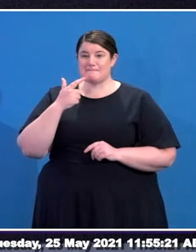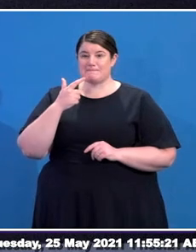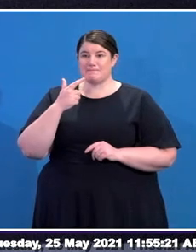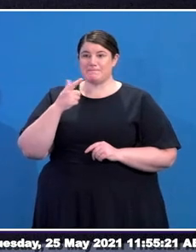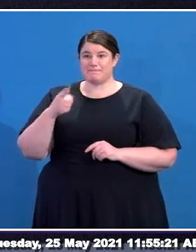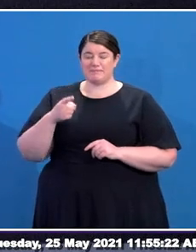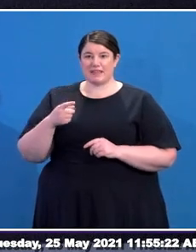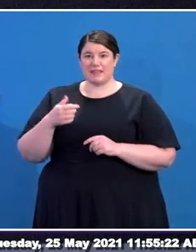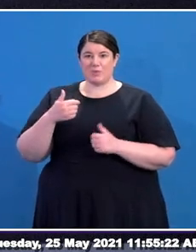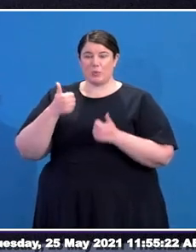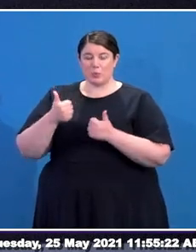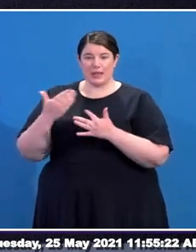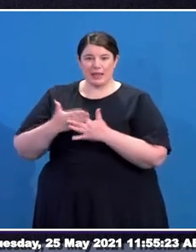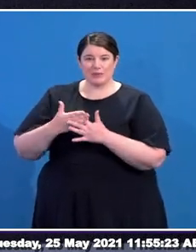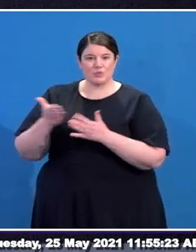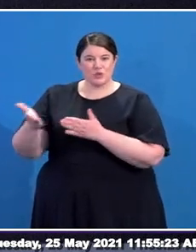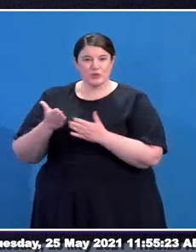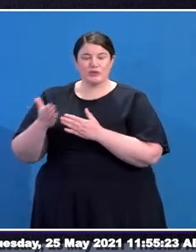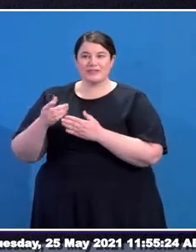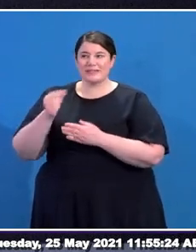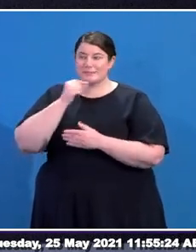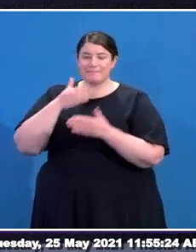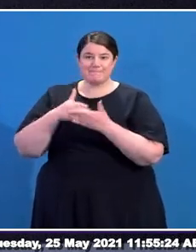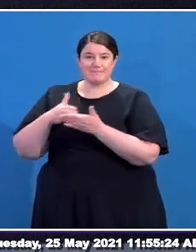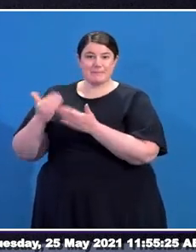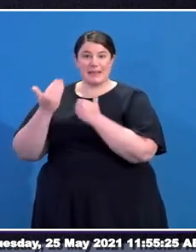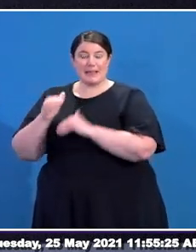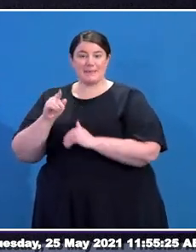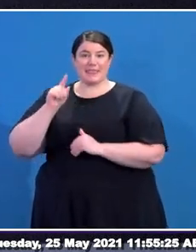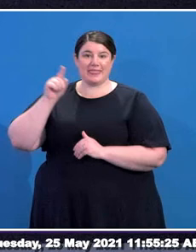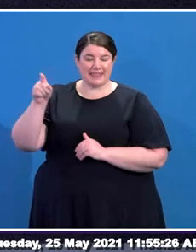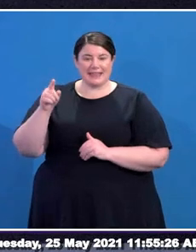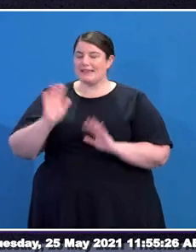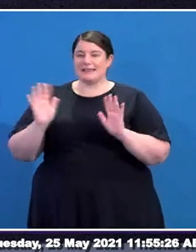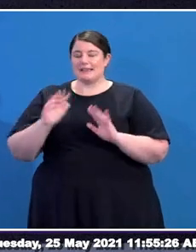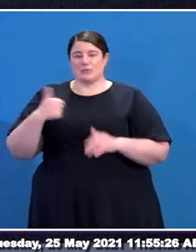for both my children over there. And we decided to stay back.